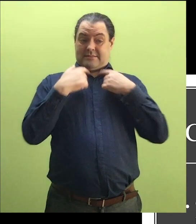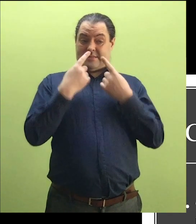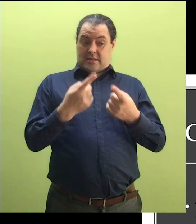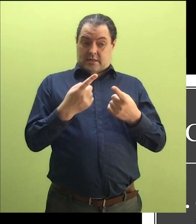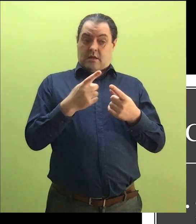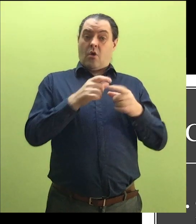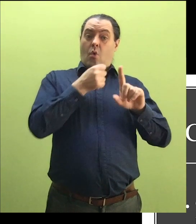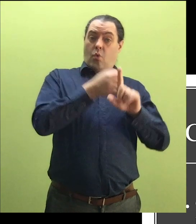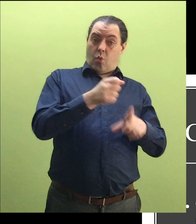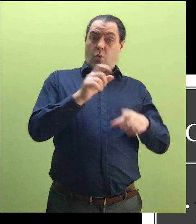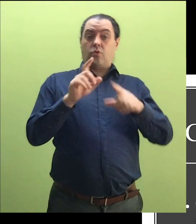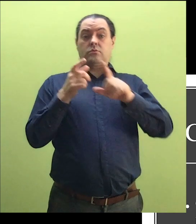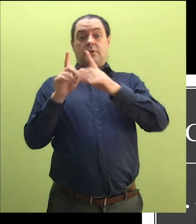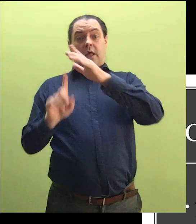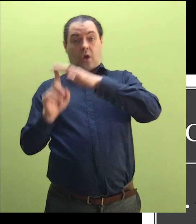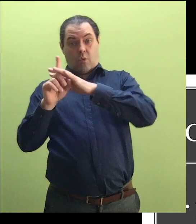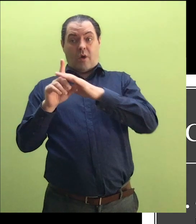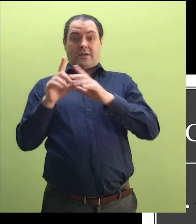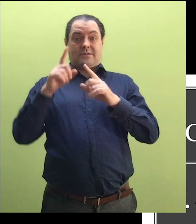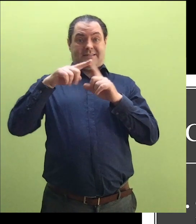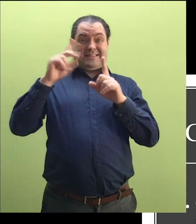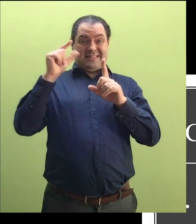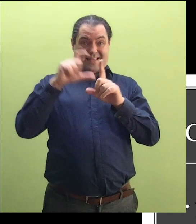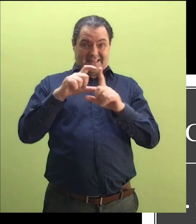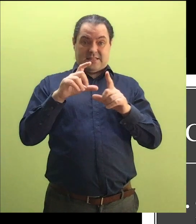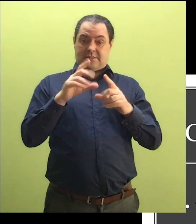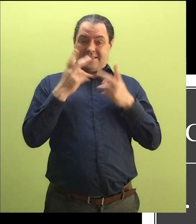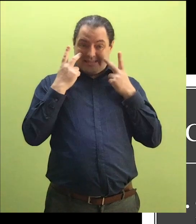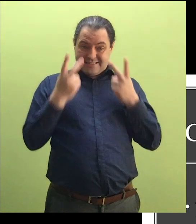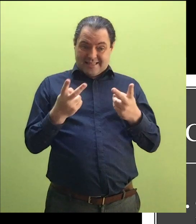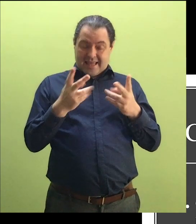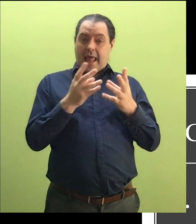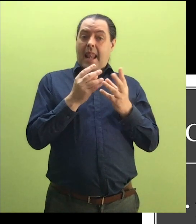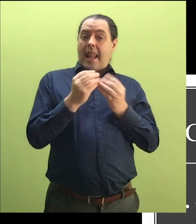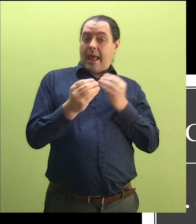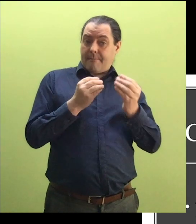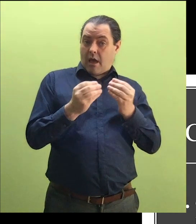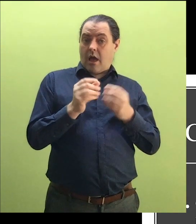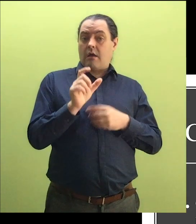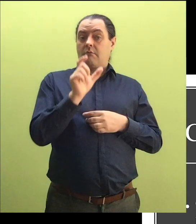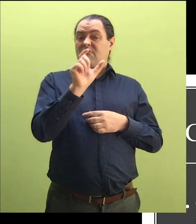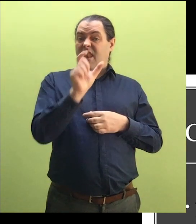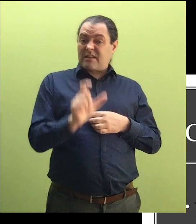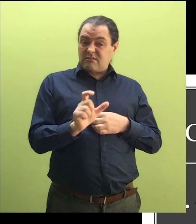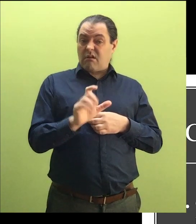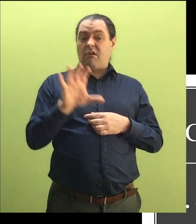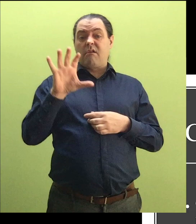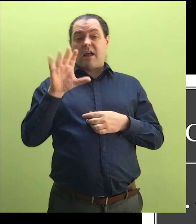form of labile/lexical alternation, and classifier alternation, and a mix of these strategies is possible.